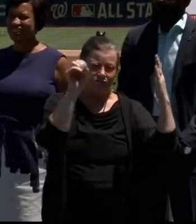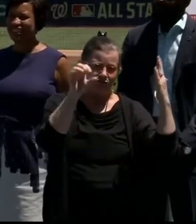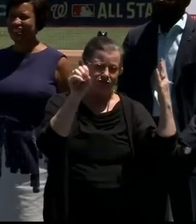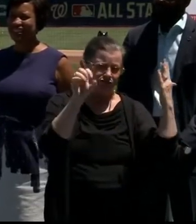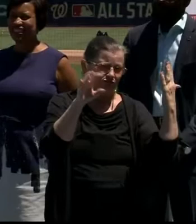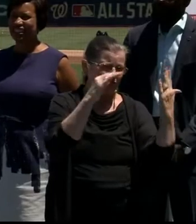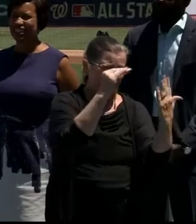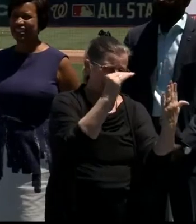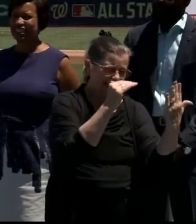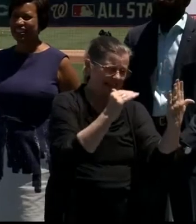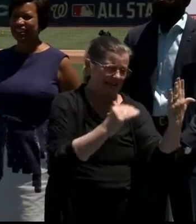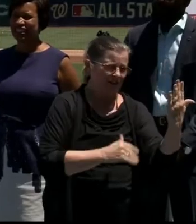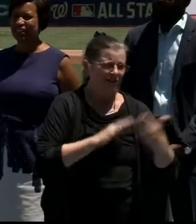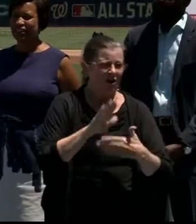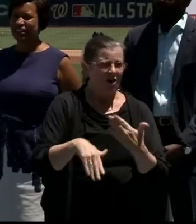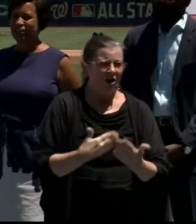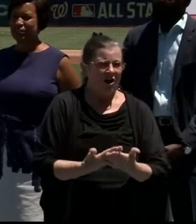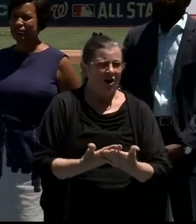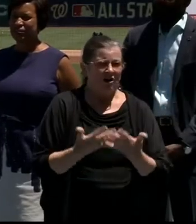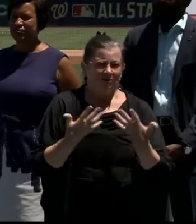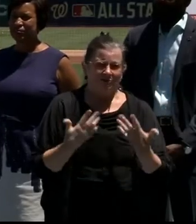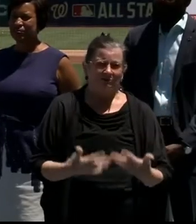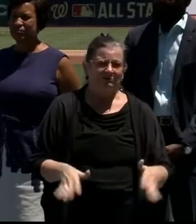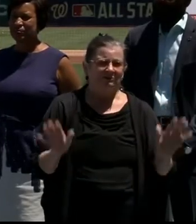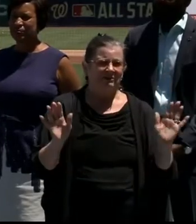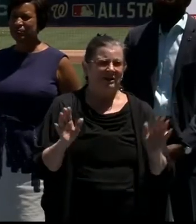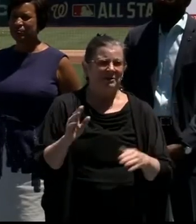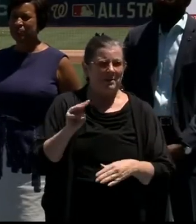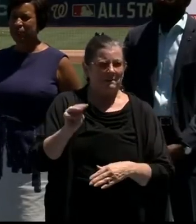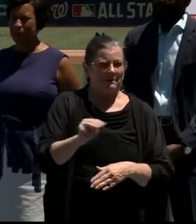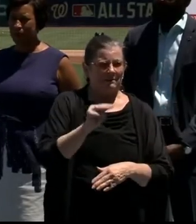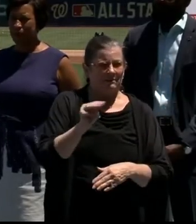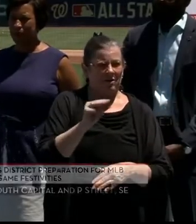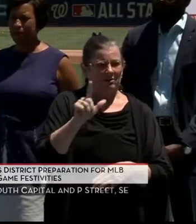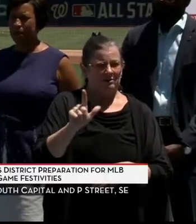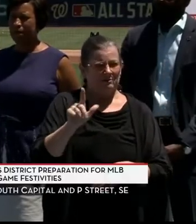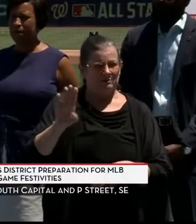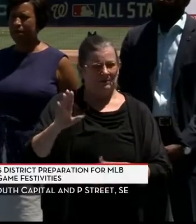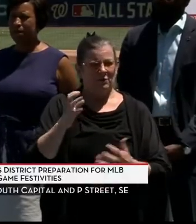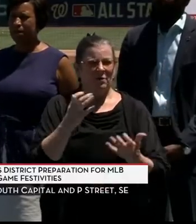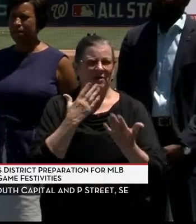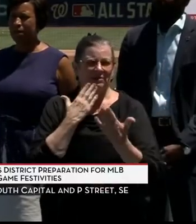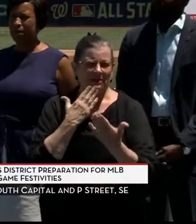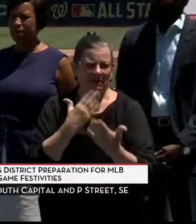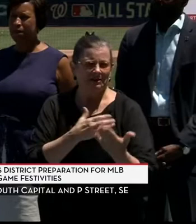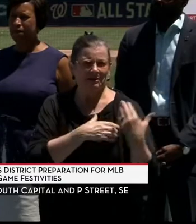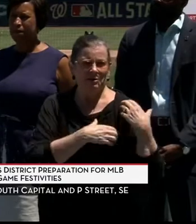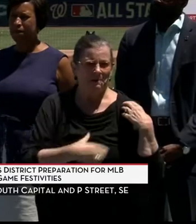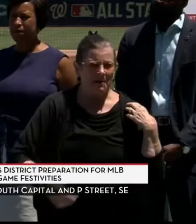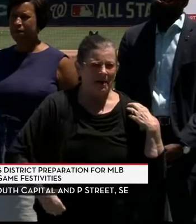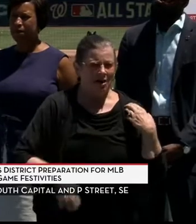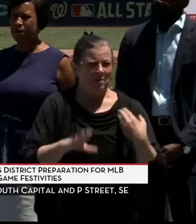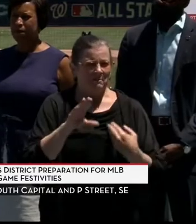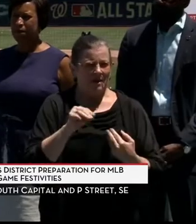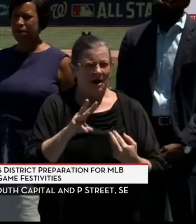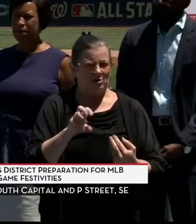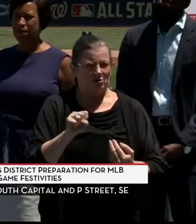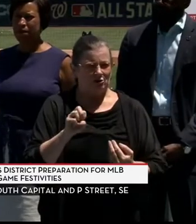MAJOR LEAGUE BASEBALL WANTS TO ACKNOWLEDGE AND THANK MAYOR BOWSER AND MANY, MANY OF THE CITY AGENCIES THAT HAVE BEEN